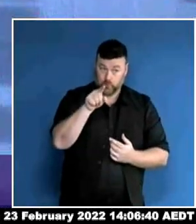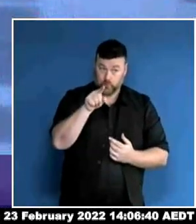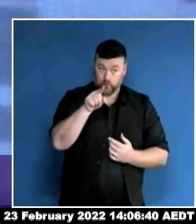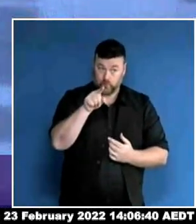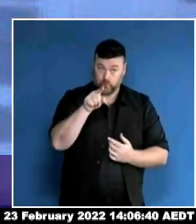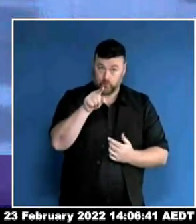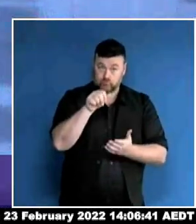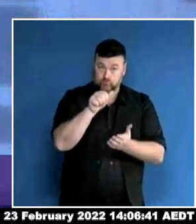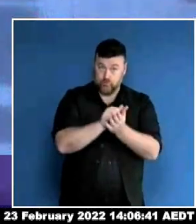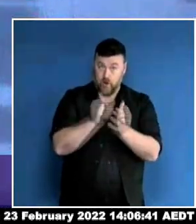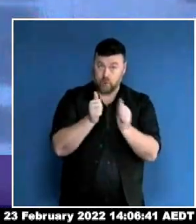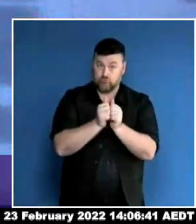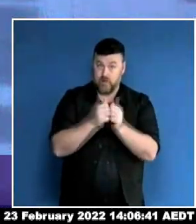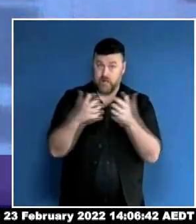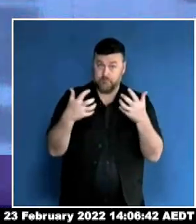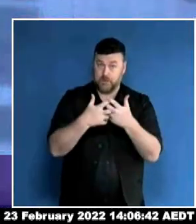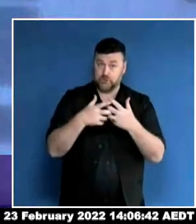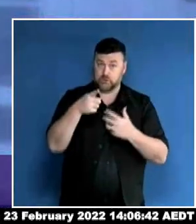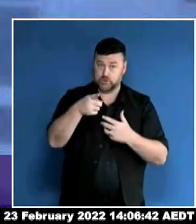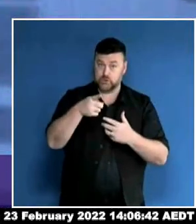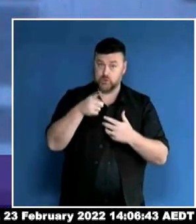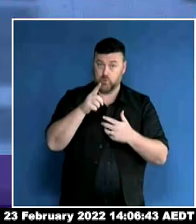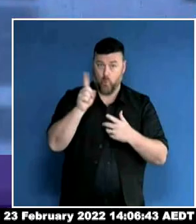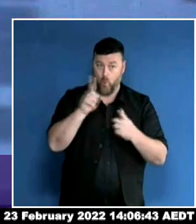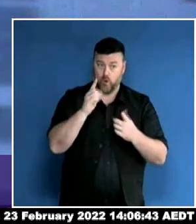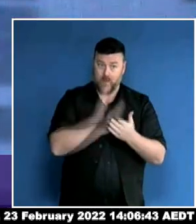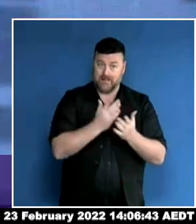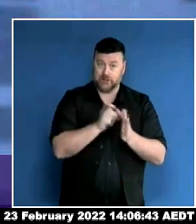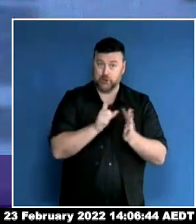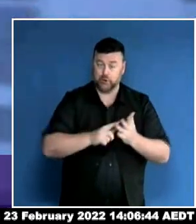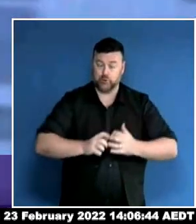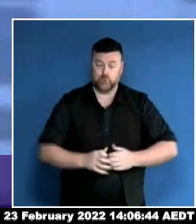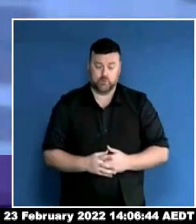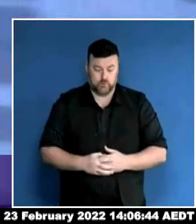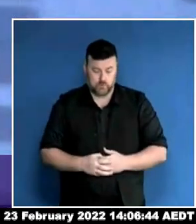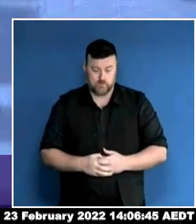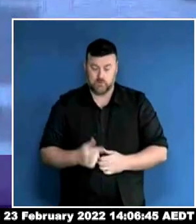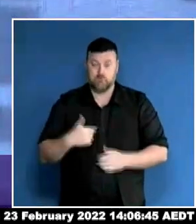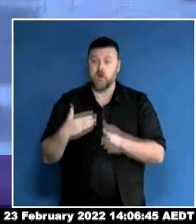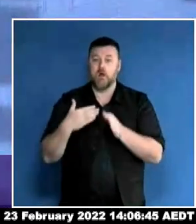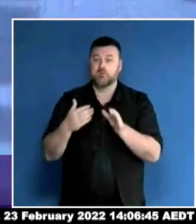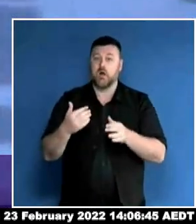When I first started at BusyBeans, I was given a basic verbal outline to train